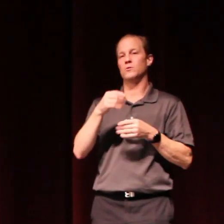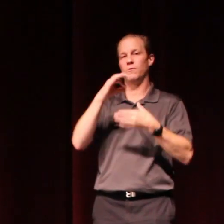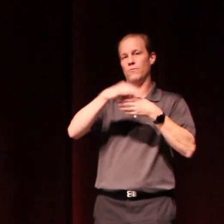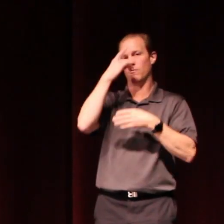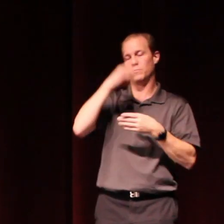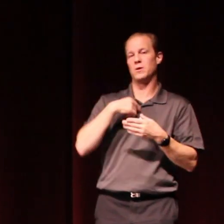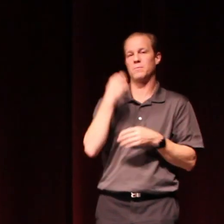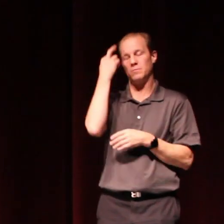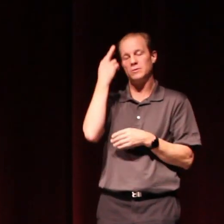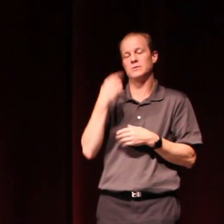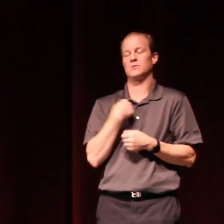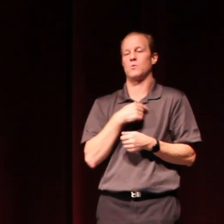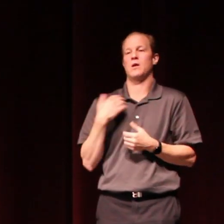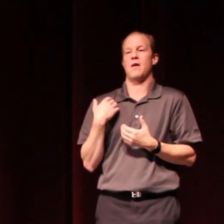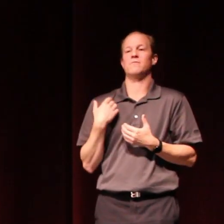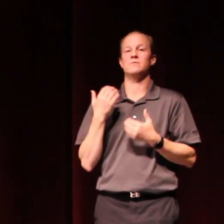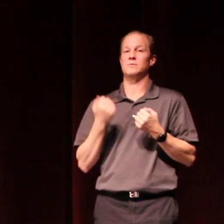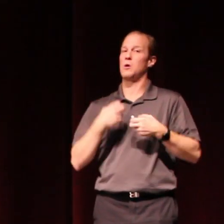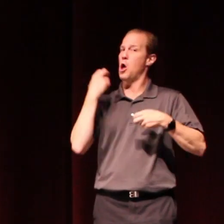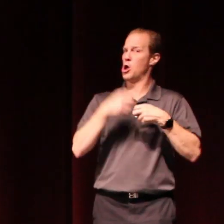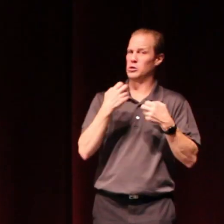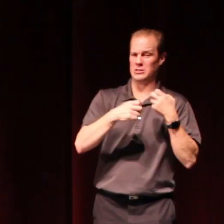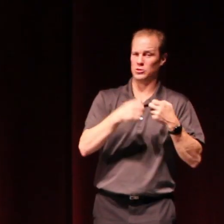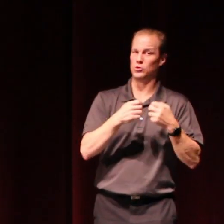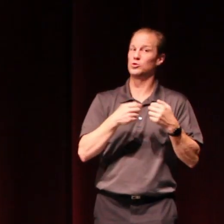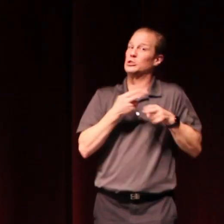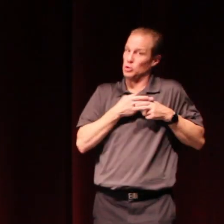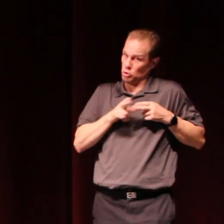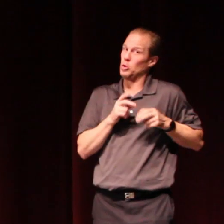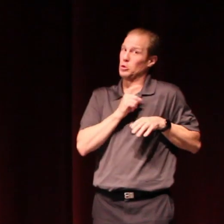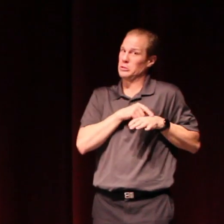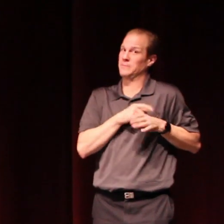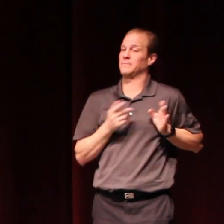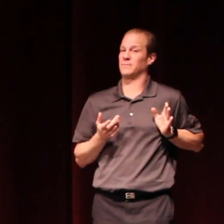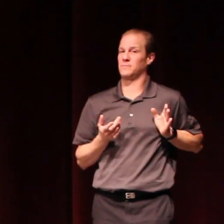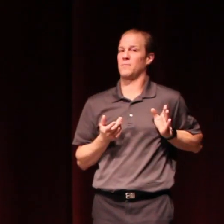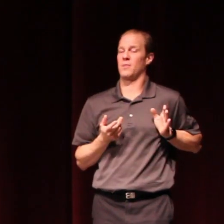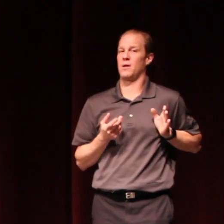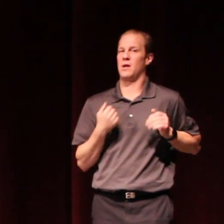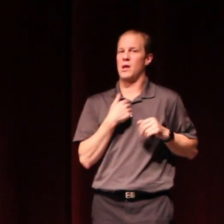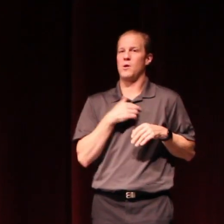tough issues coming up short term, and we have some ways that our grid is changing that they're